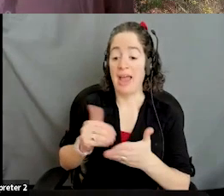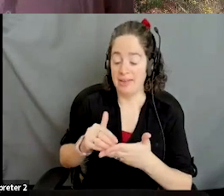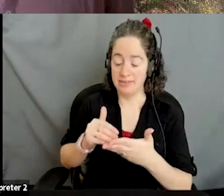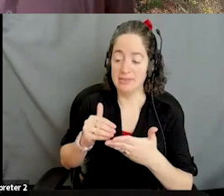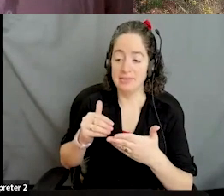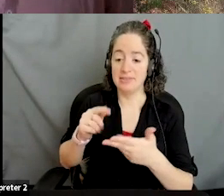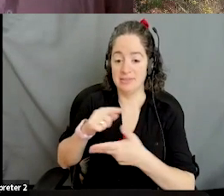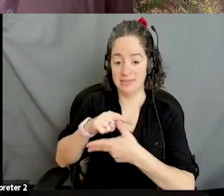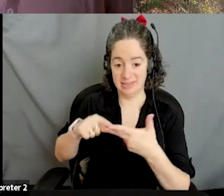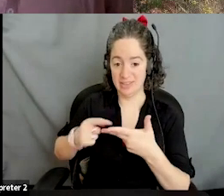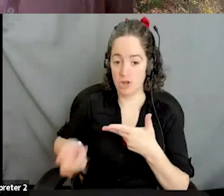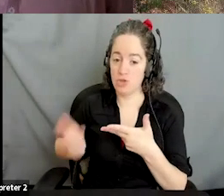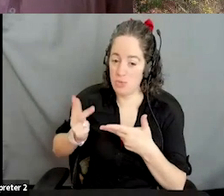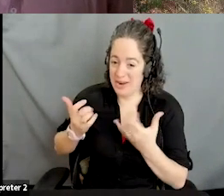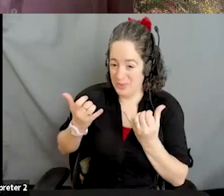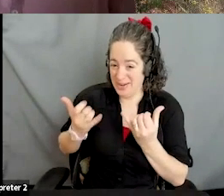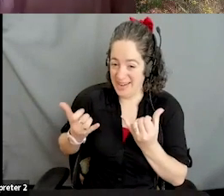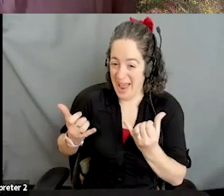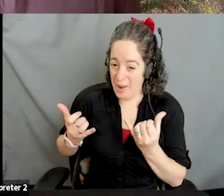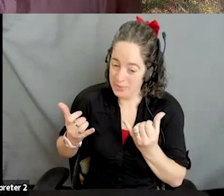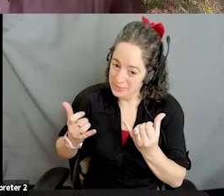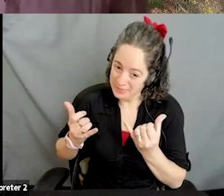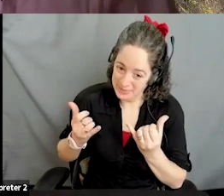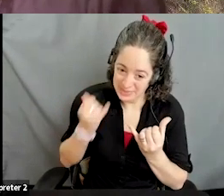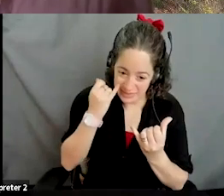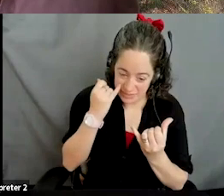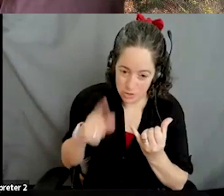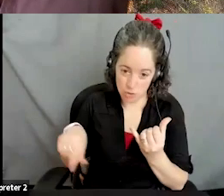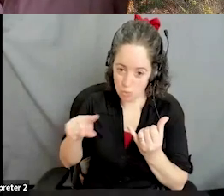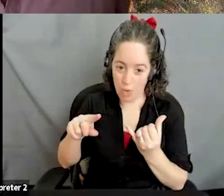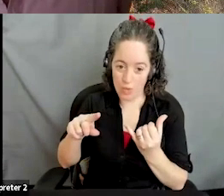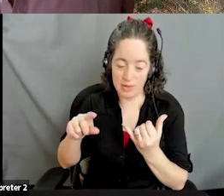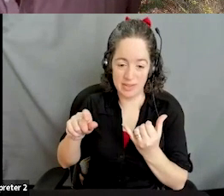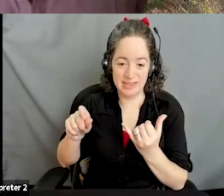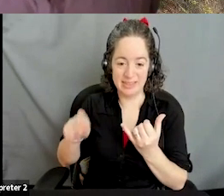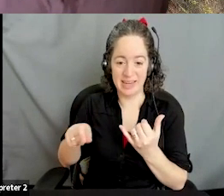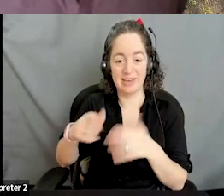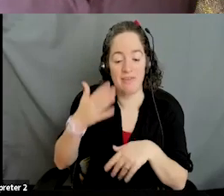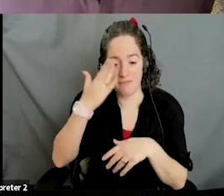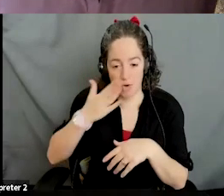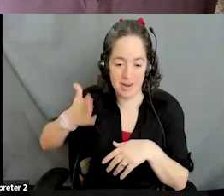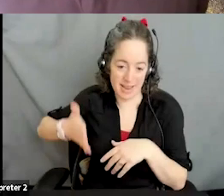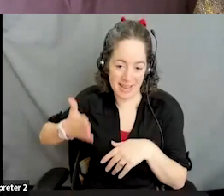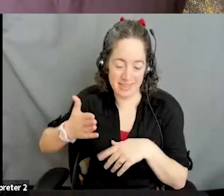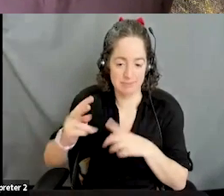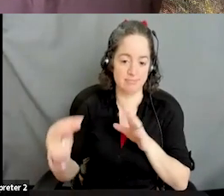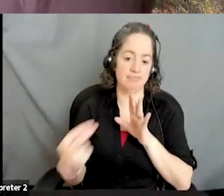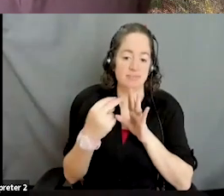that you want to steer away from right now, if you absolutely need your form to be front and accessible that you're building for a client, the star rating field,